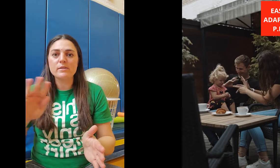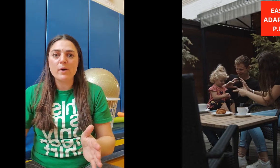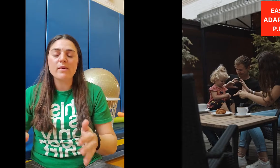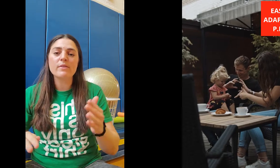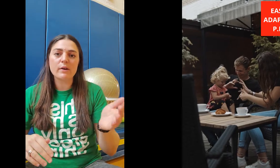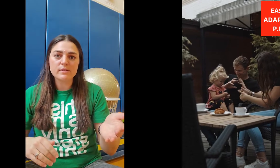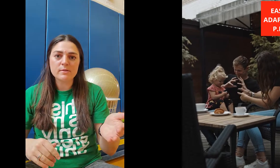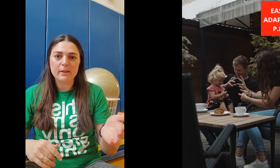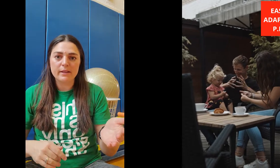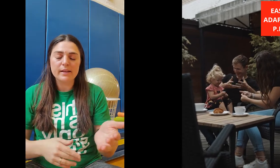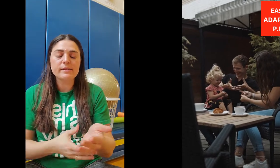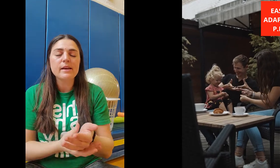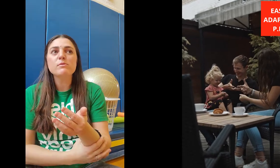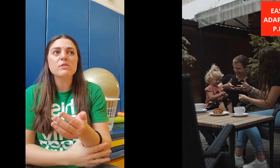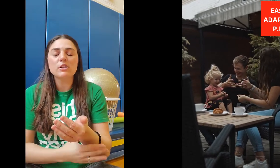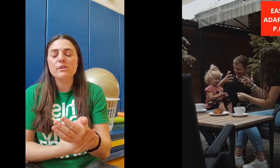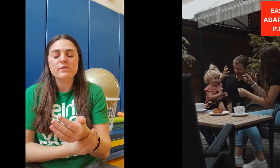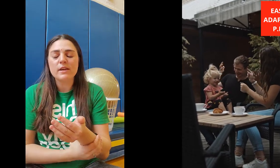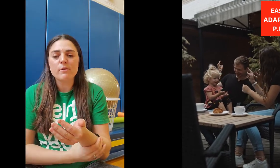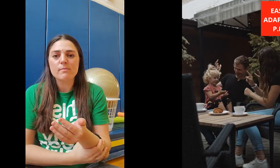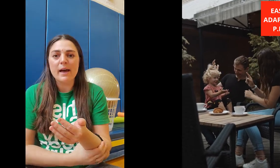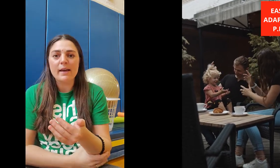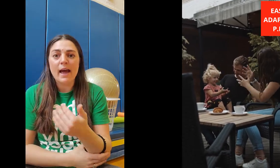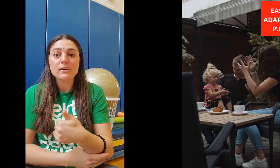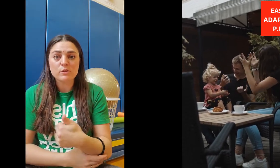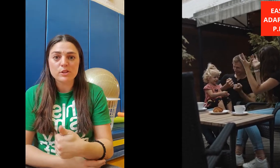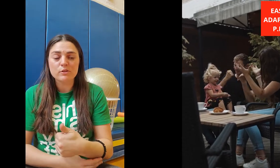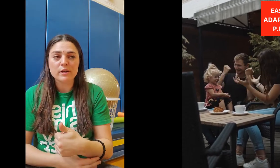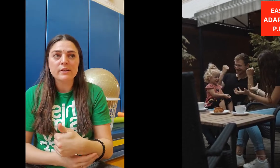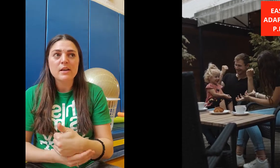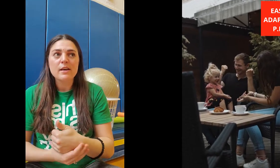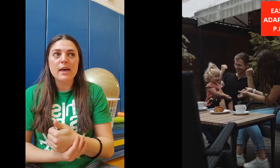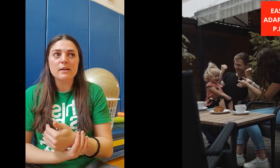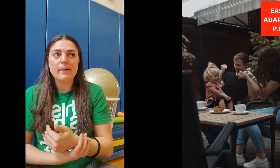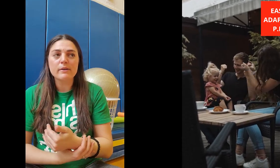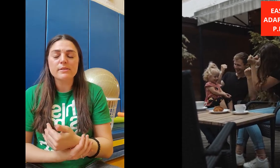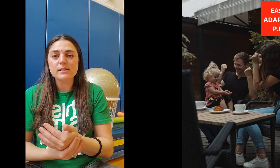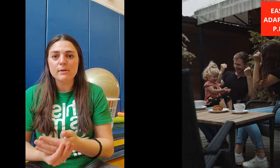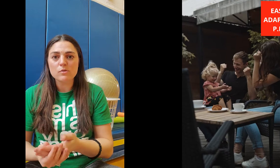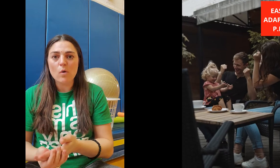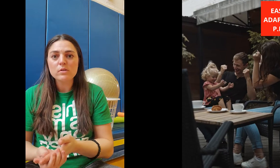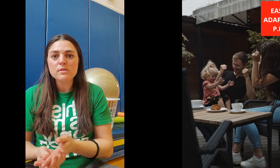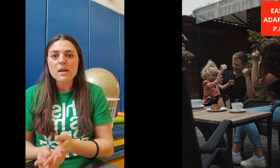with and without disabilities. I started using it with my actual children at about six months old